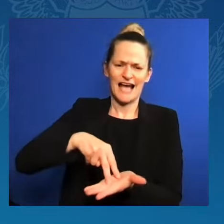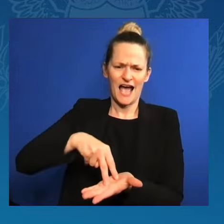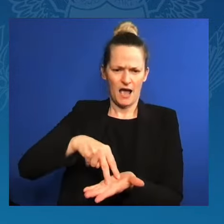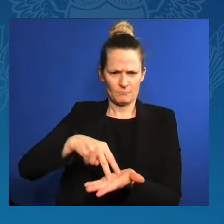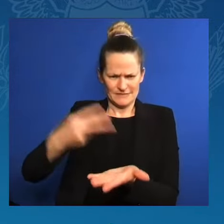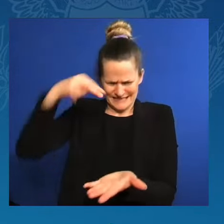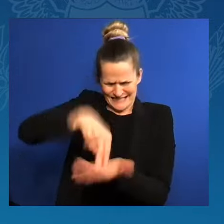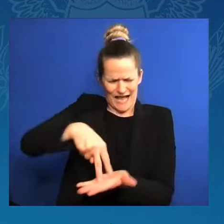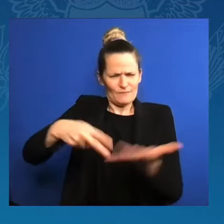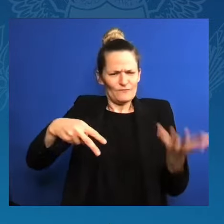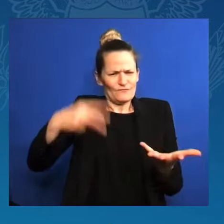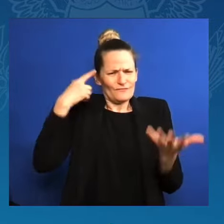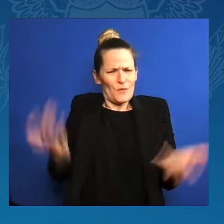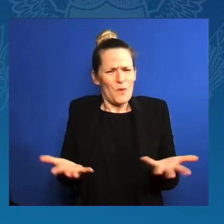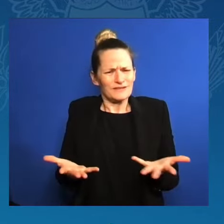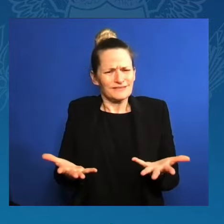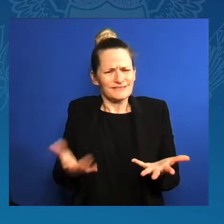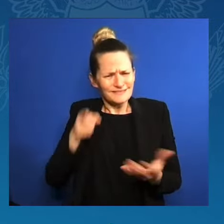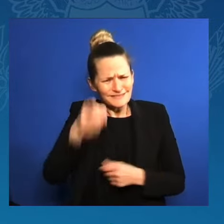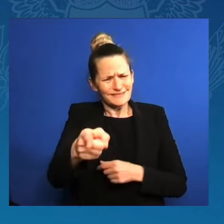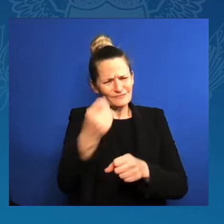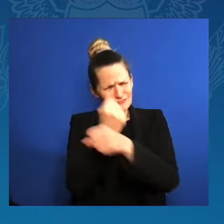The United States Congress must pass legislation